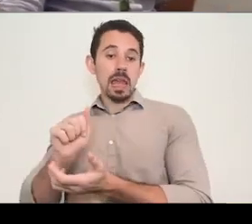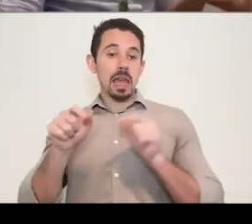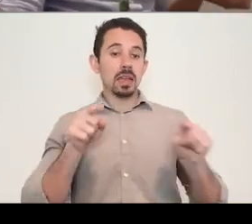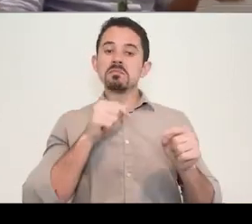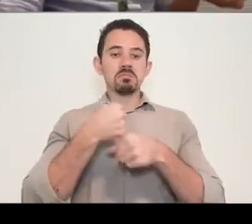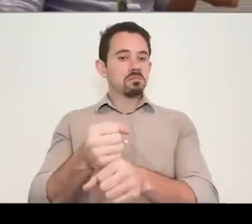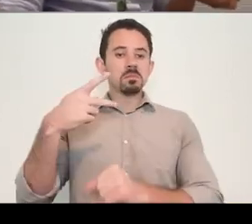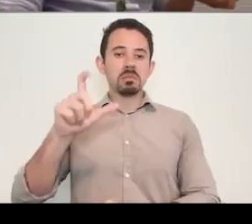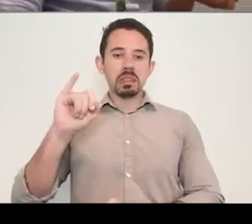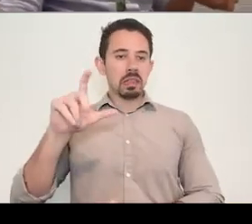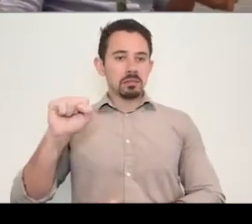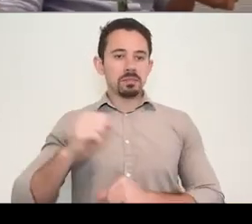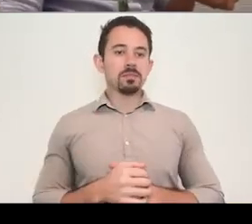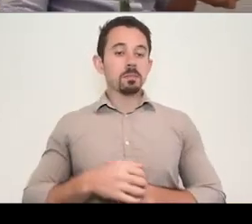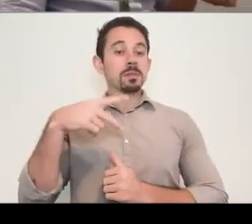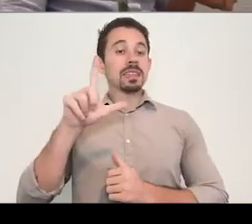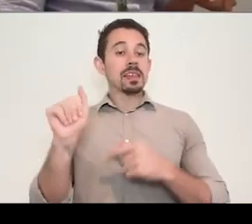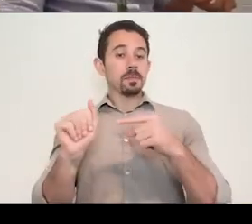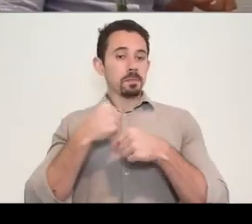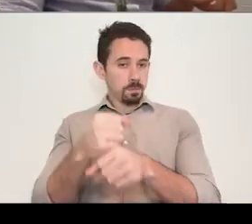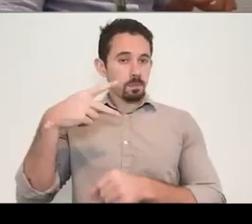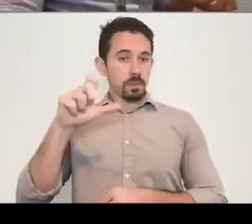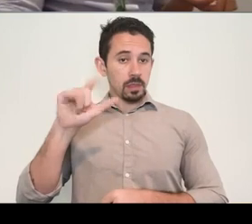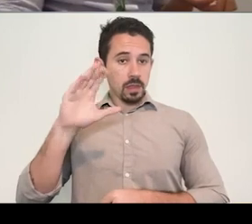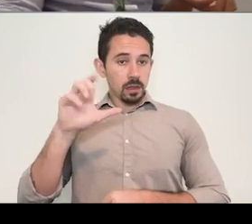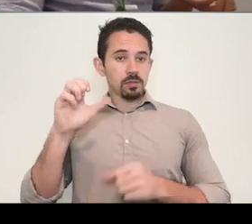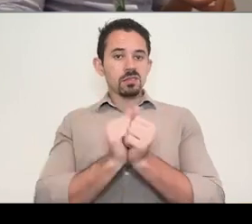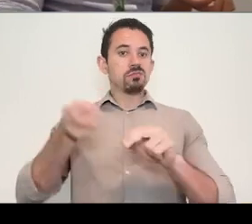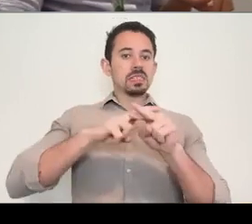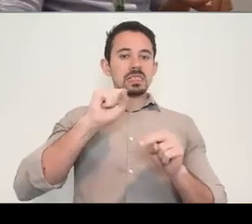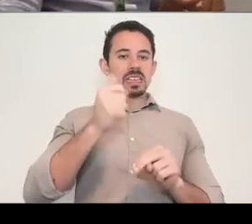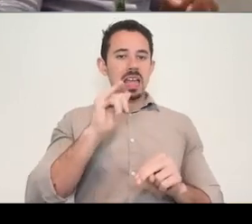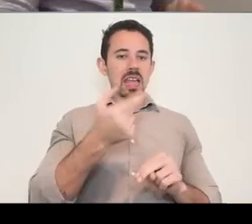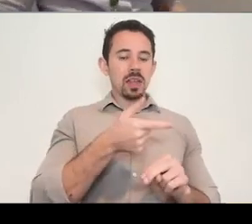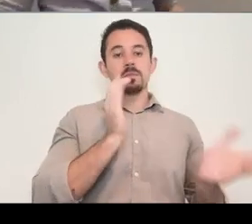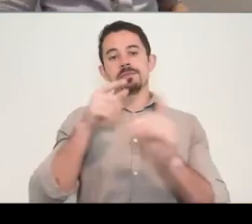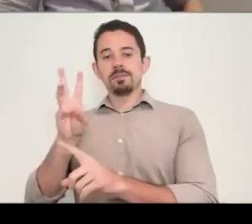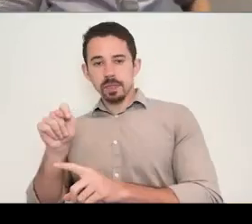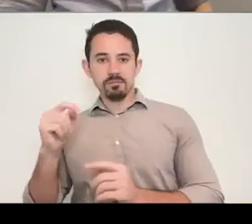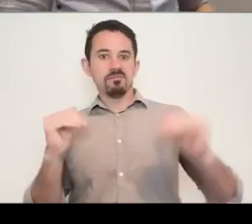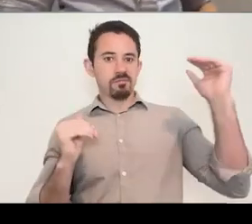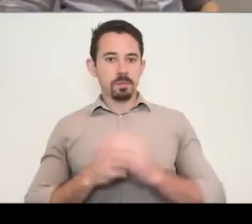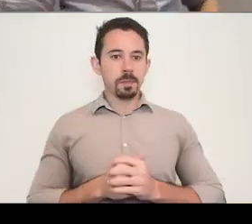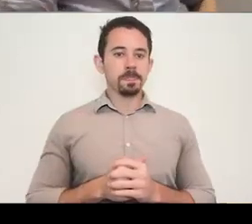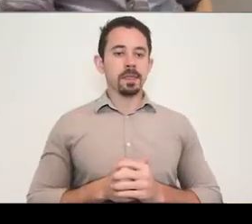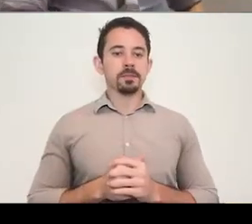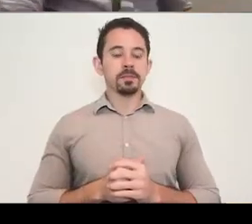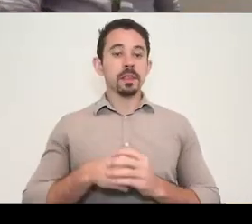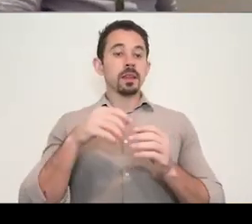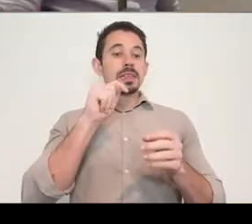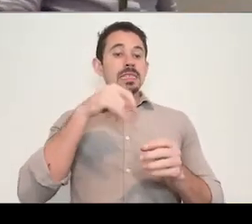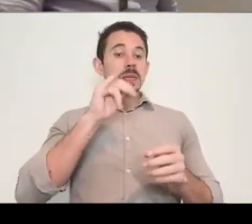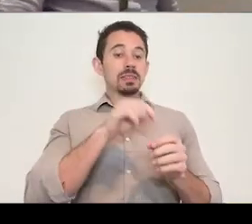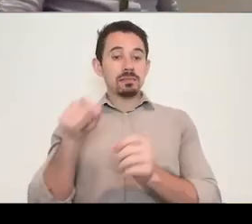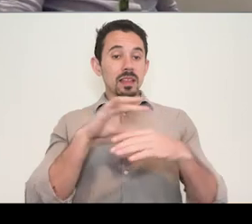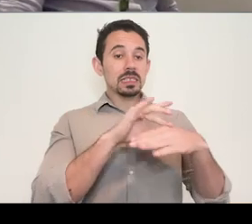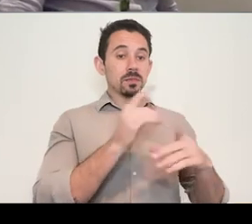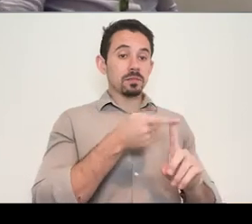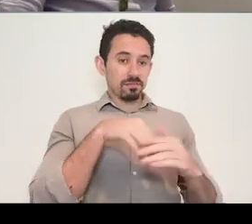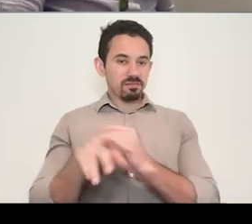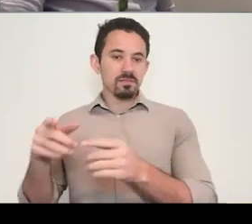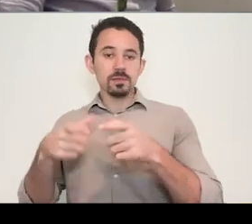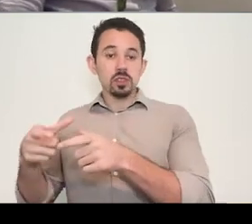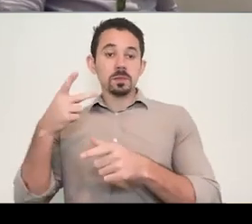had poor integrity, so this tells us that the wild type, which produces both cell associated